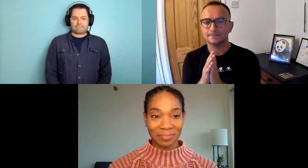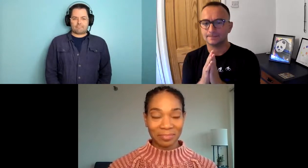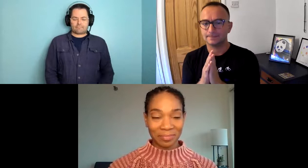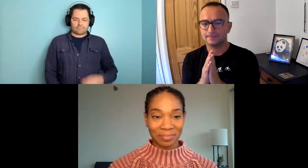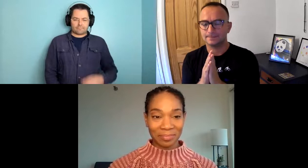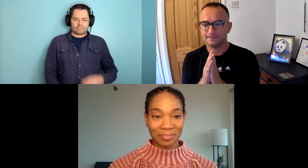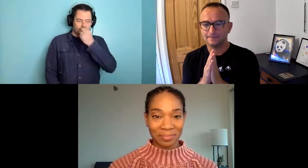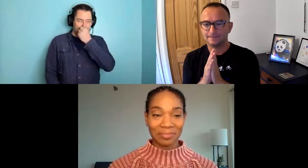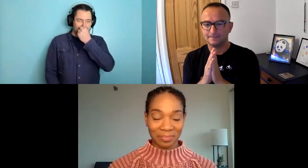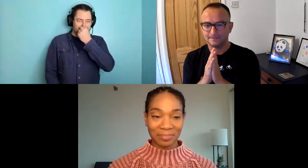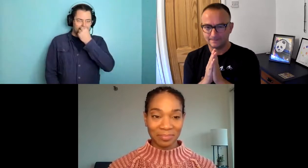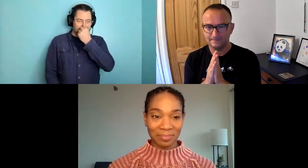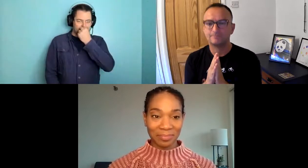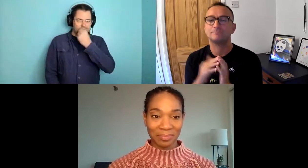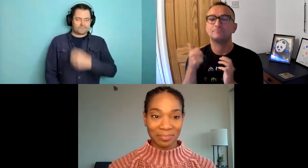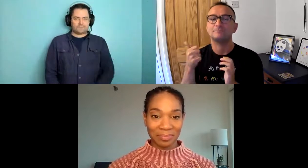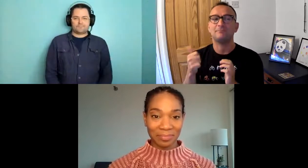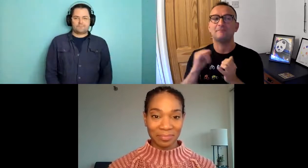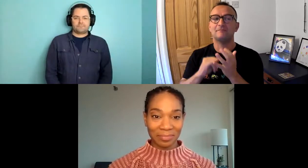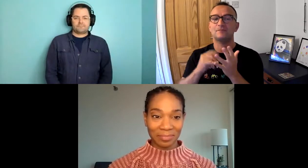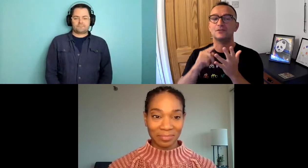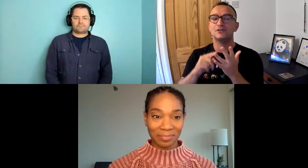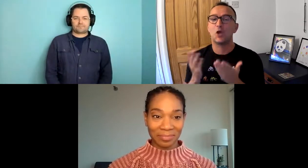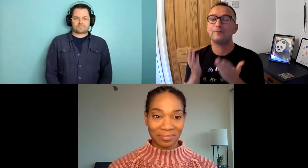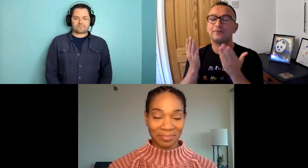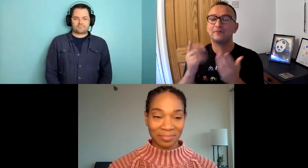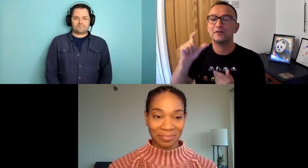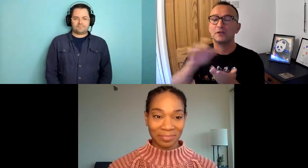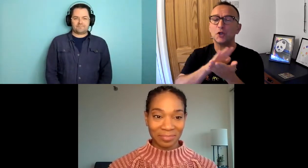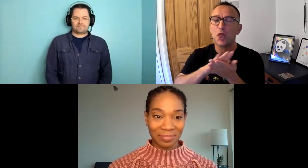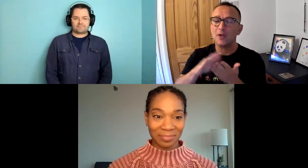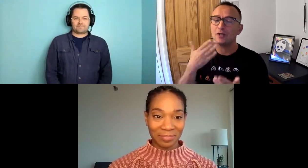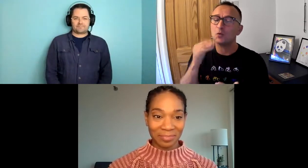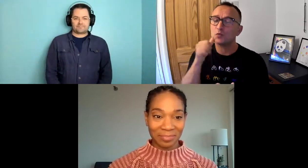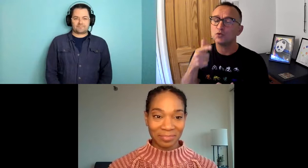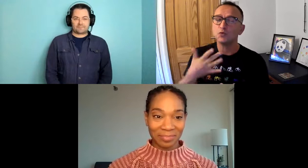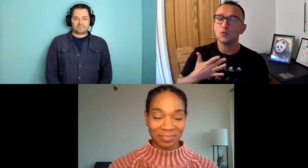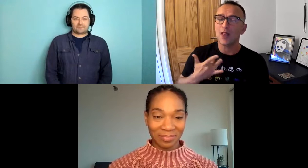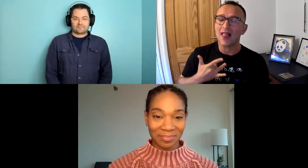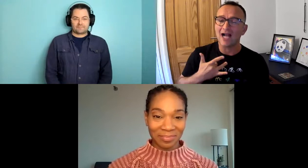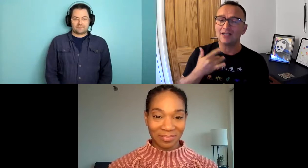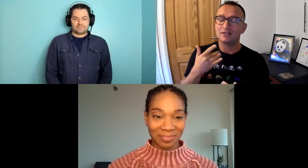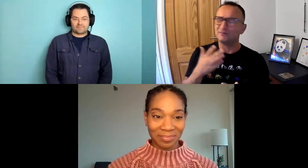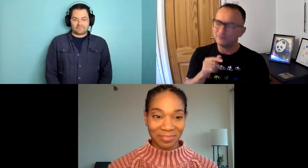Chloe would you like to give us like a basic run down of how your idea for this book started, what were the